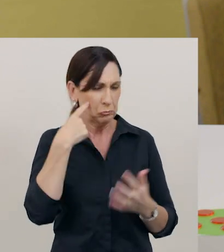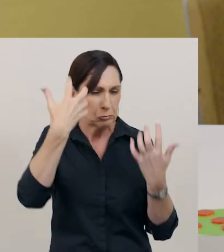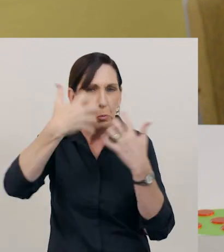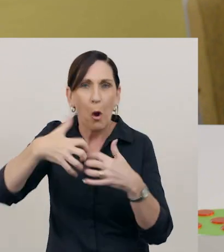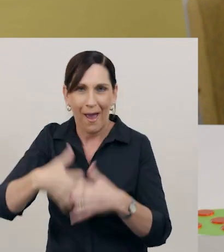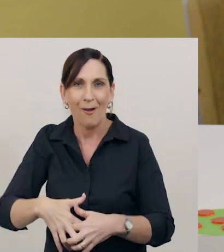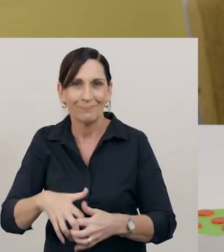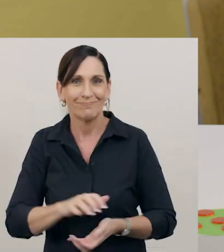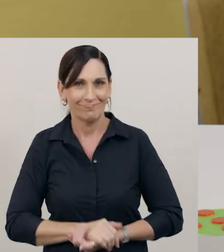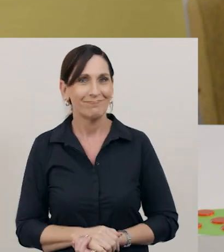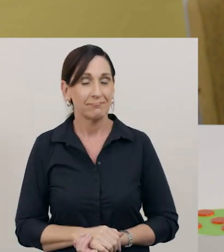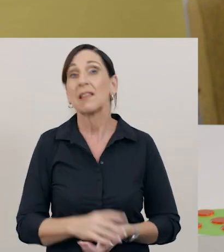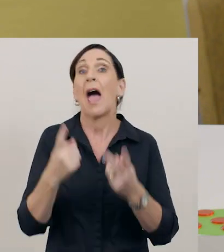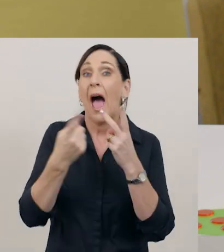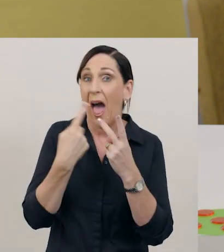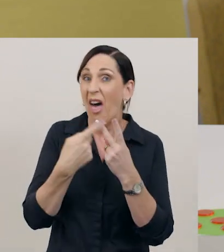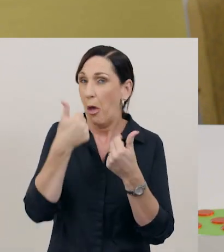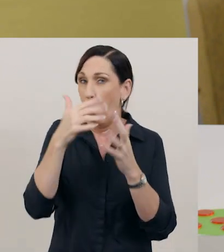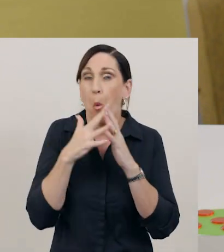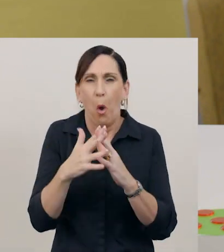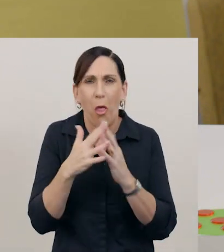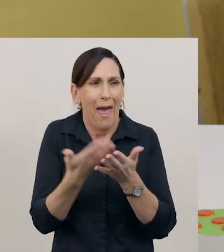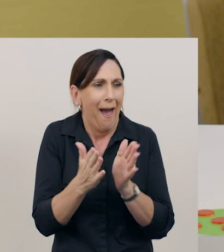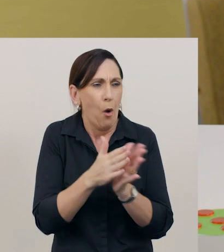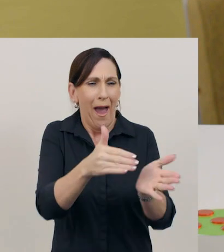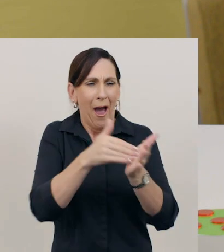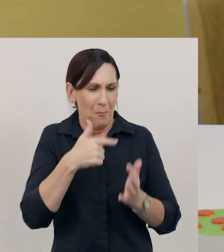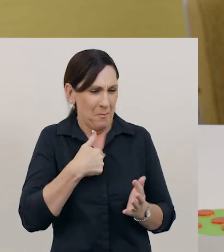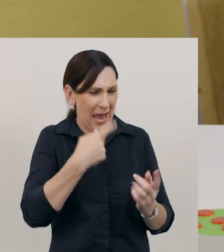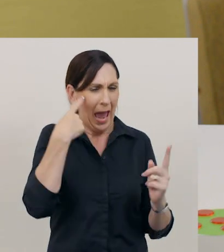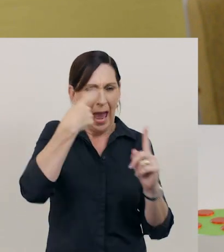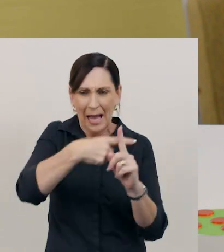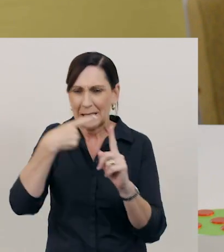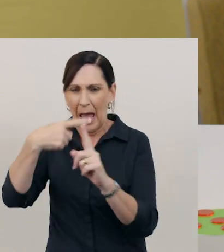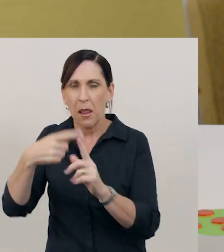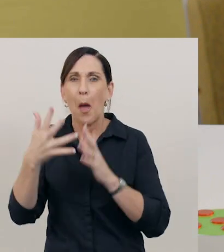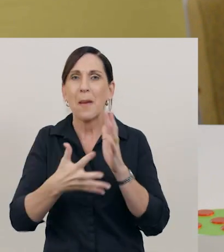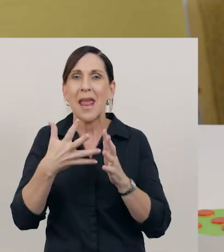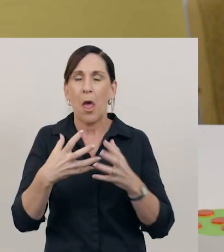Another efficient strategy that helps us add numbers is ‘counting on’.